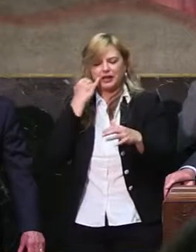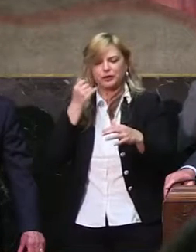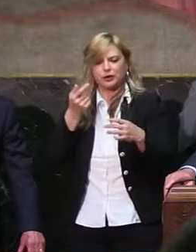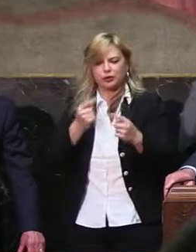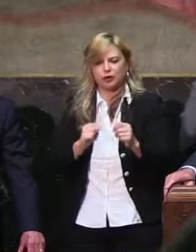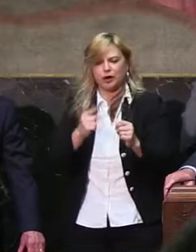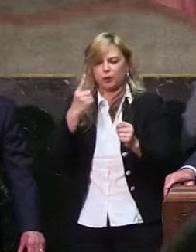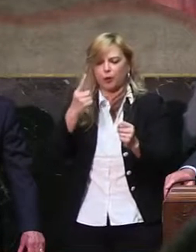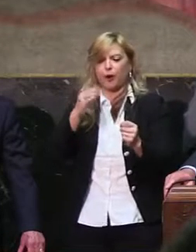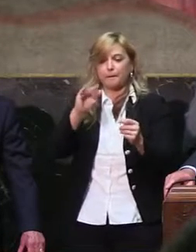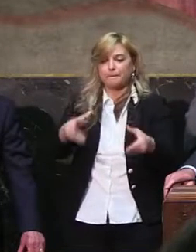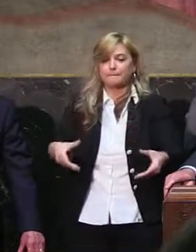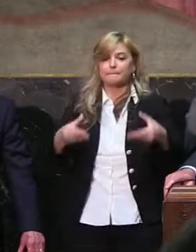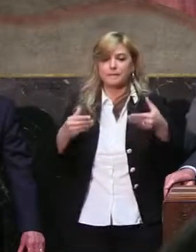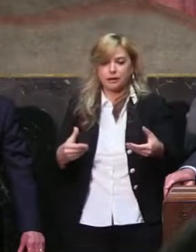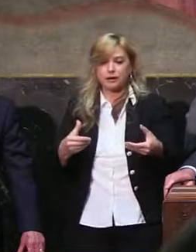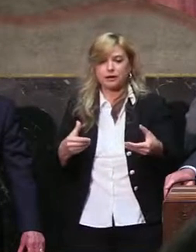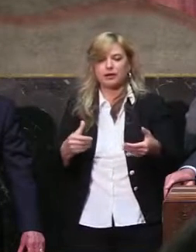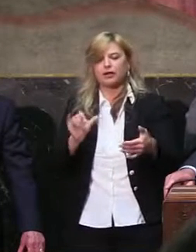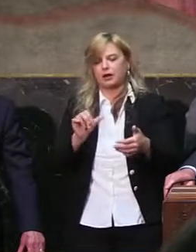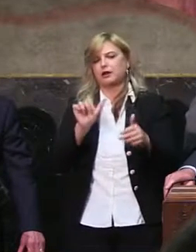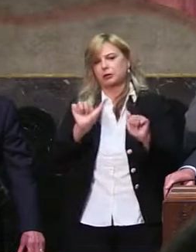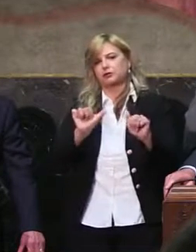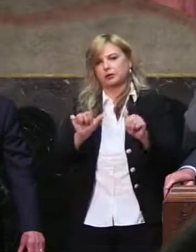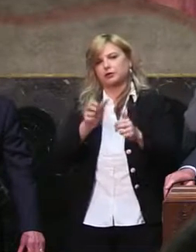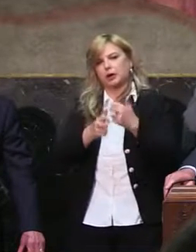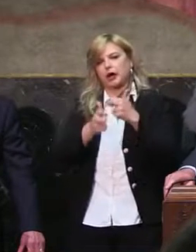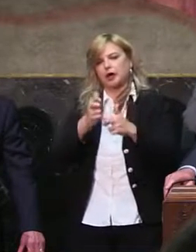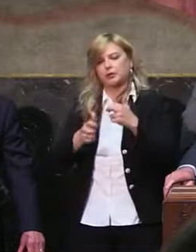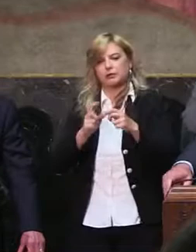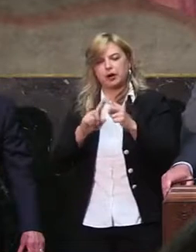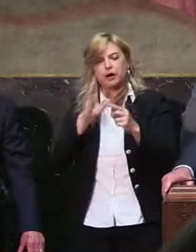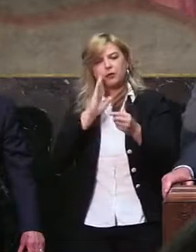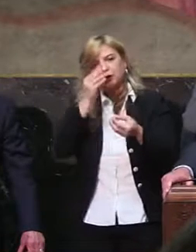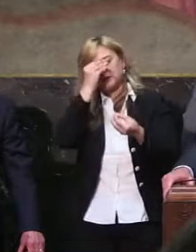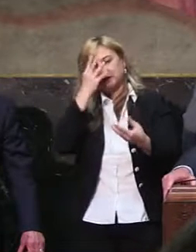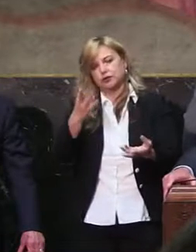bill that's potentially the problem but I will tell you ever since the Supreme